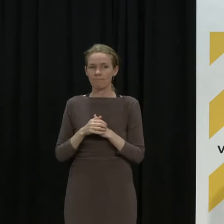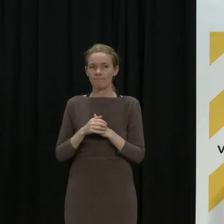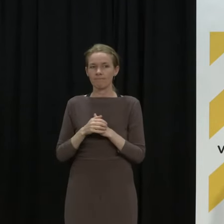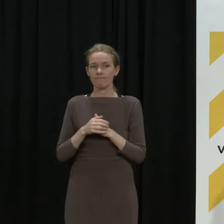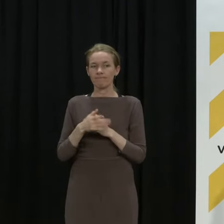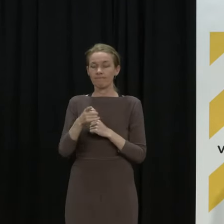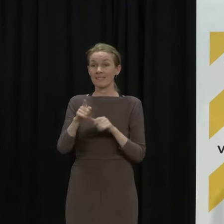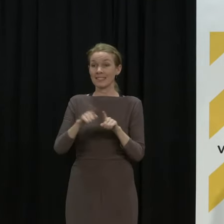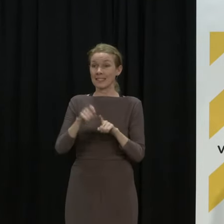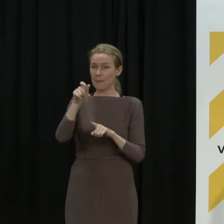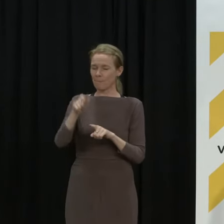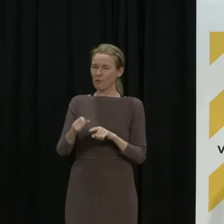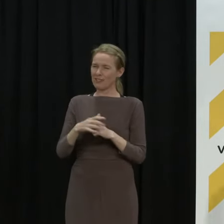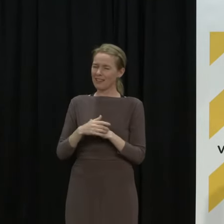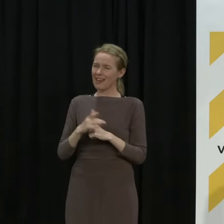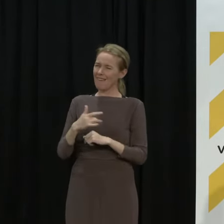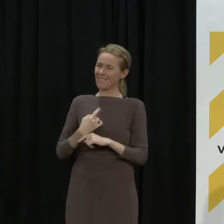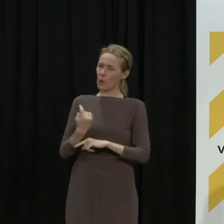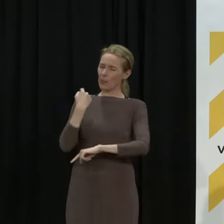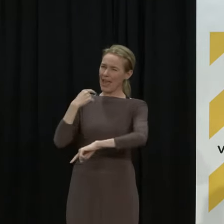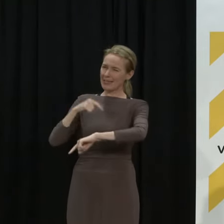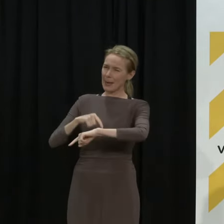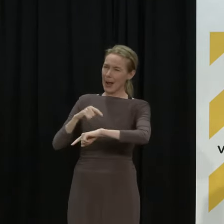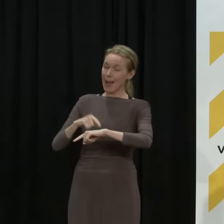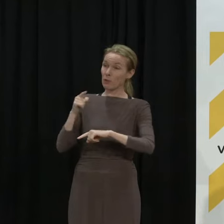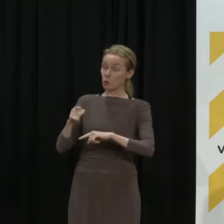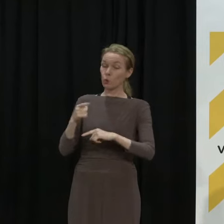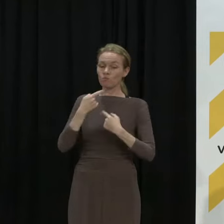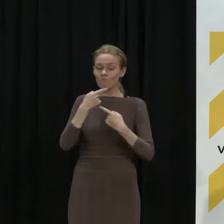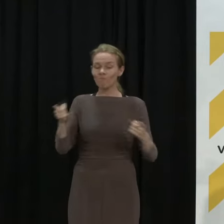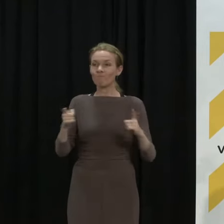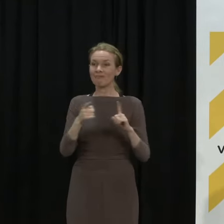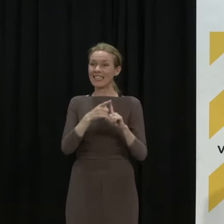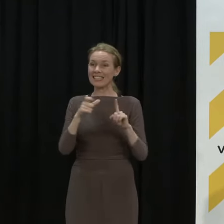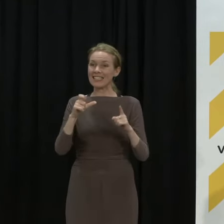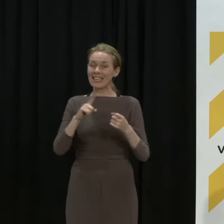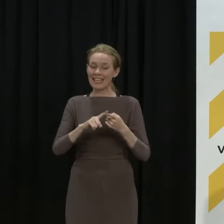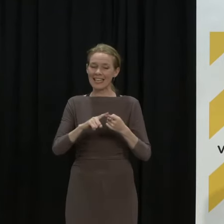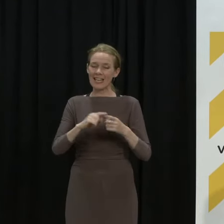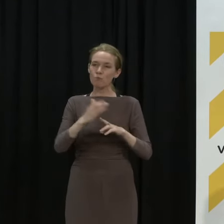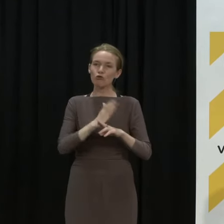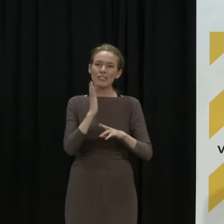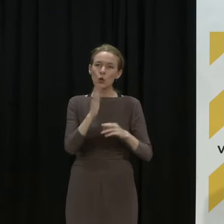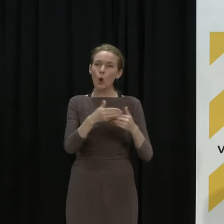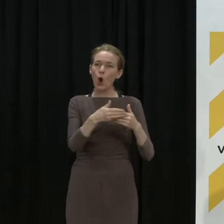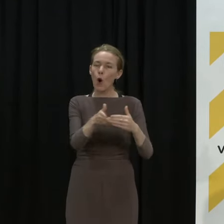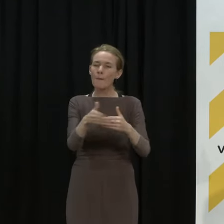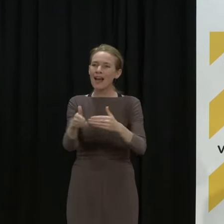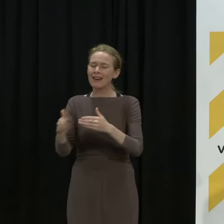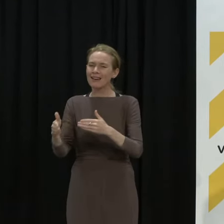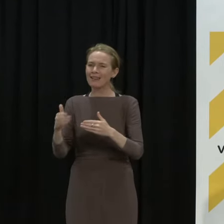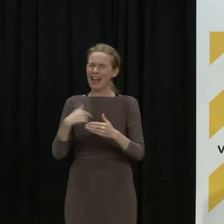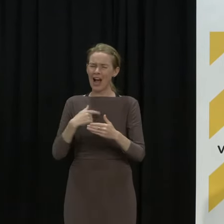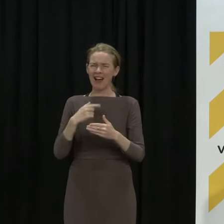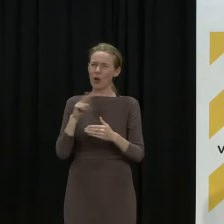they would have had the notice and they would have had to do more in that respect. With the stepdown way we are progressing for Auckland, we are asking ECE to do less that if we move more quickly.